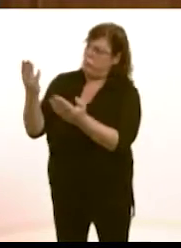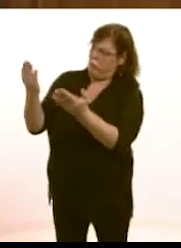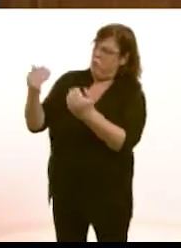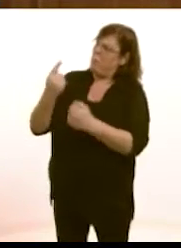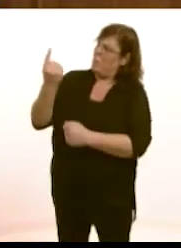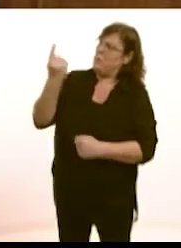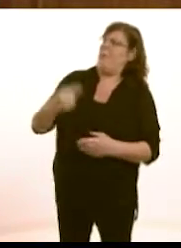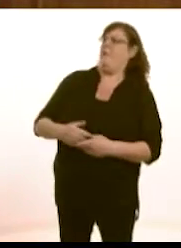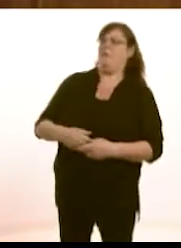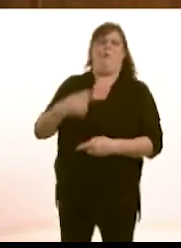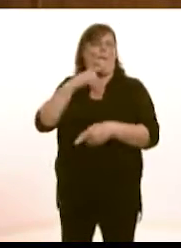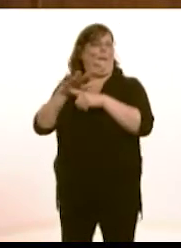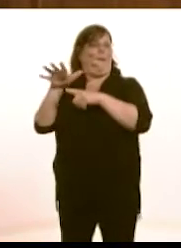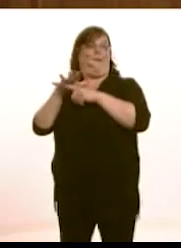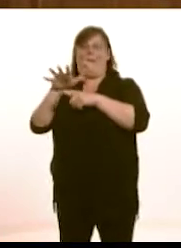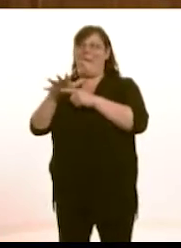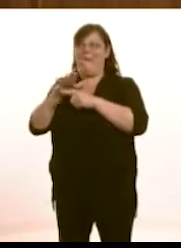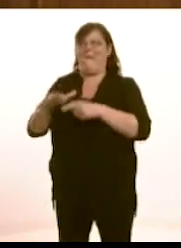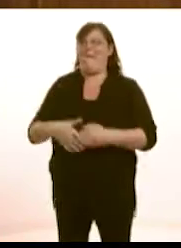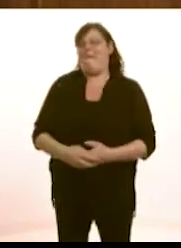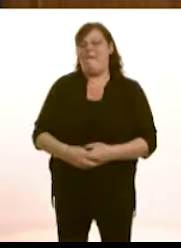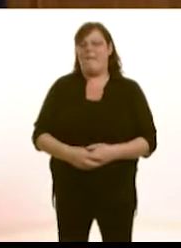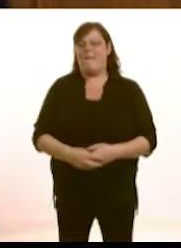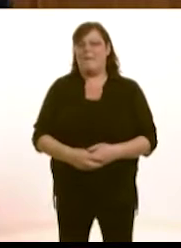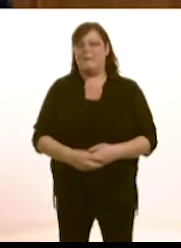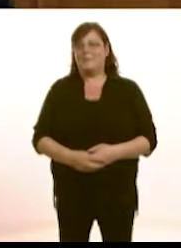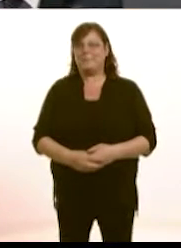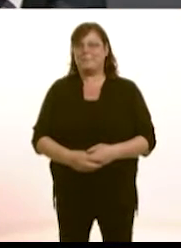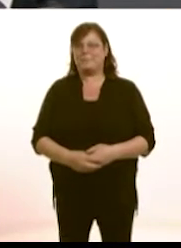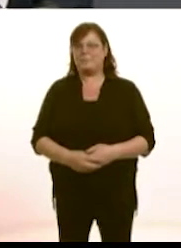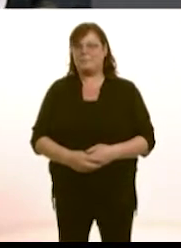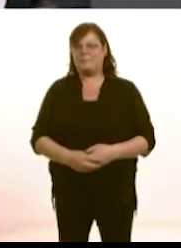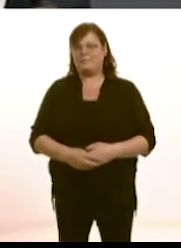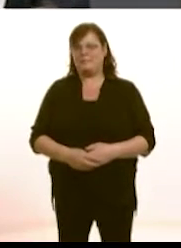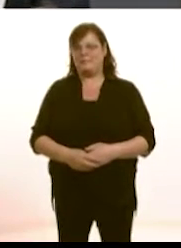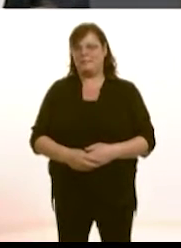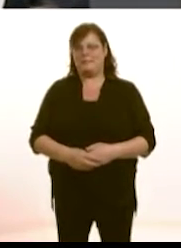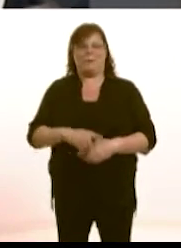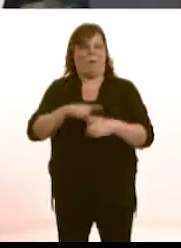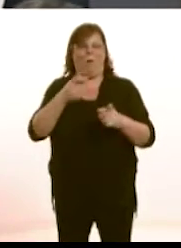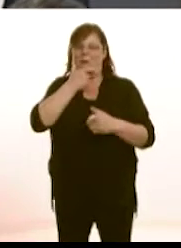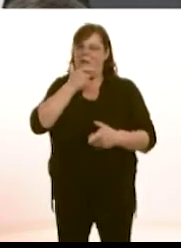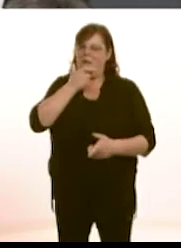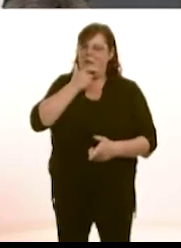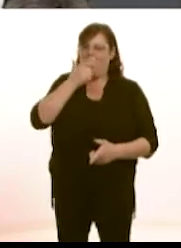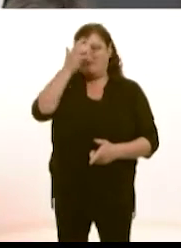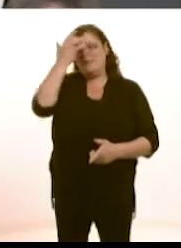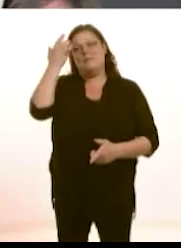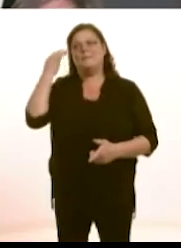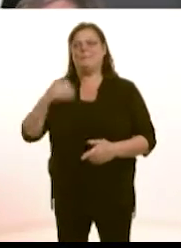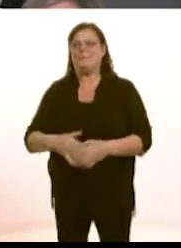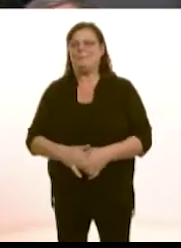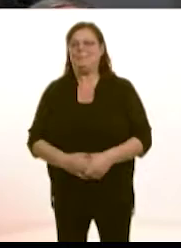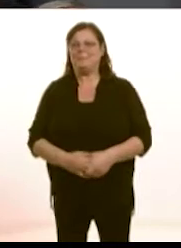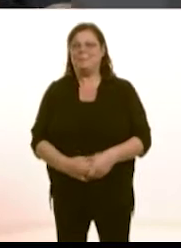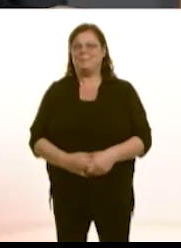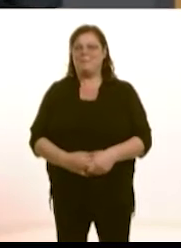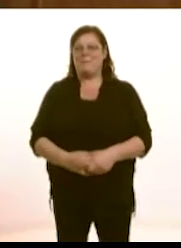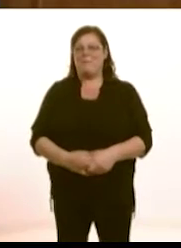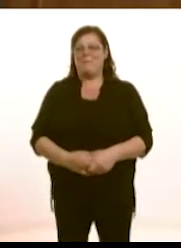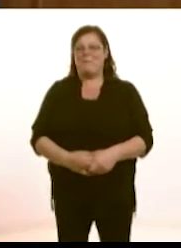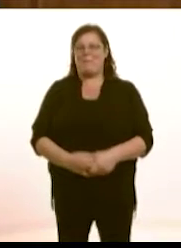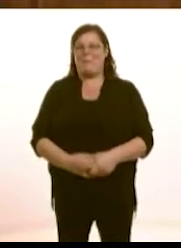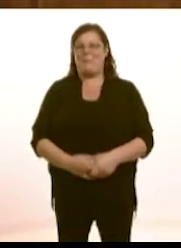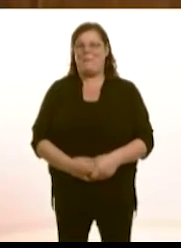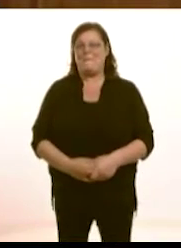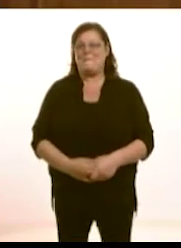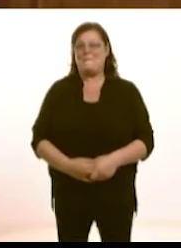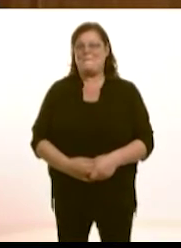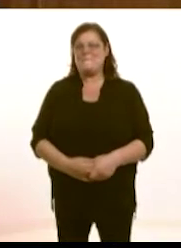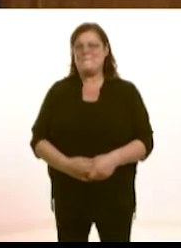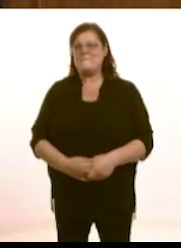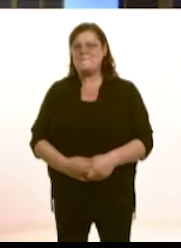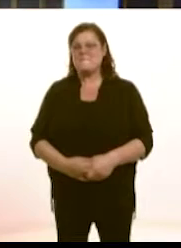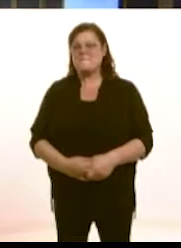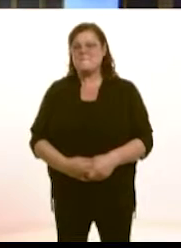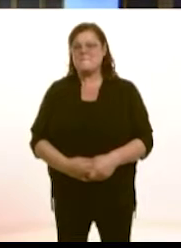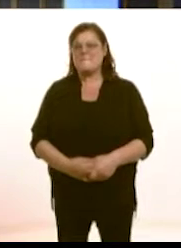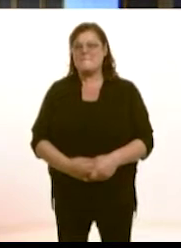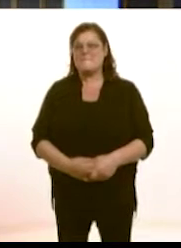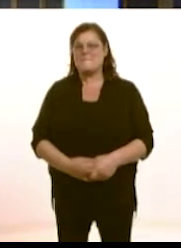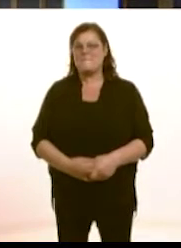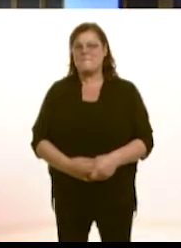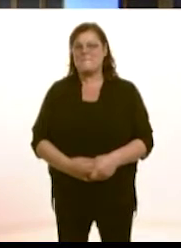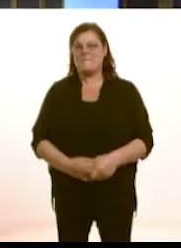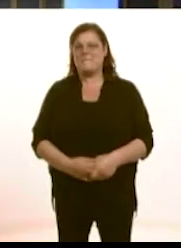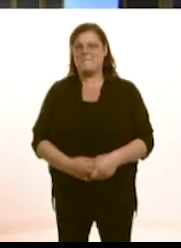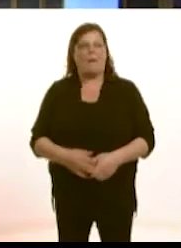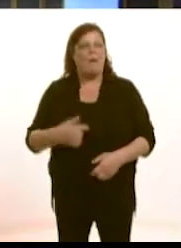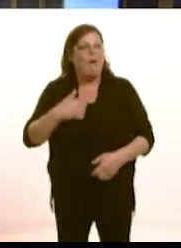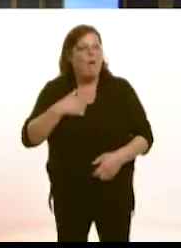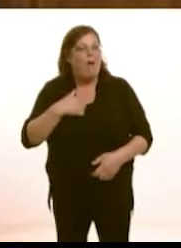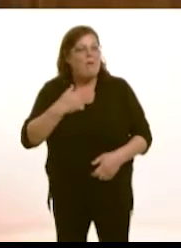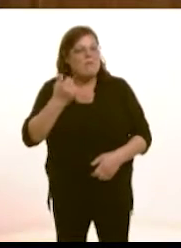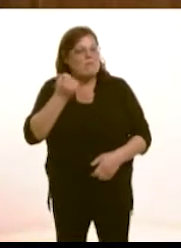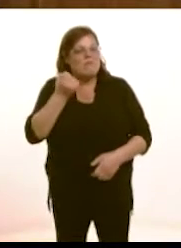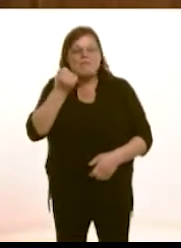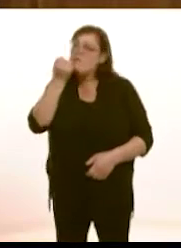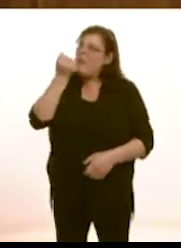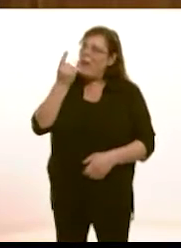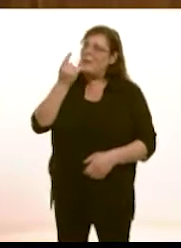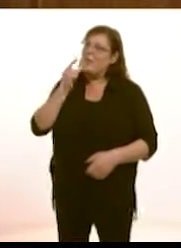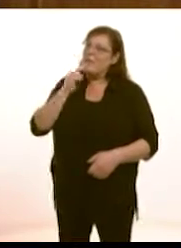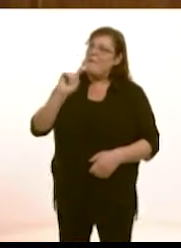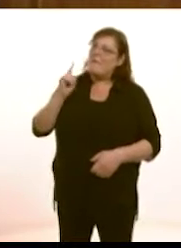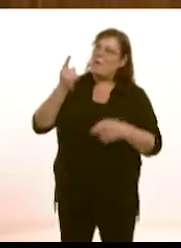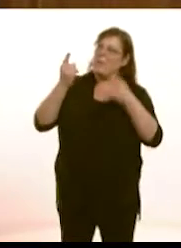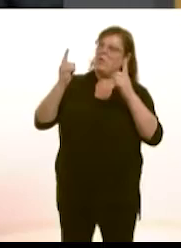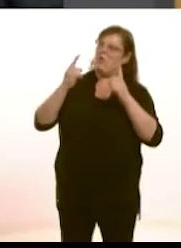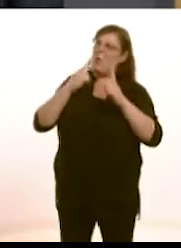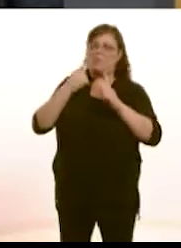Neil Hamilton: I didnít realise that the First Minister was an extremist.